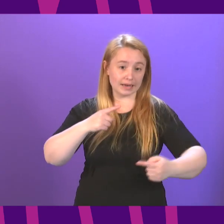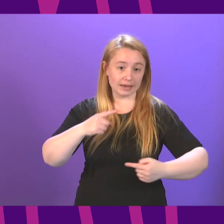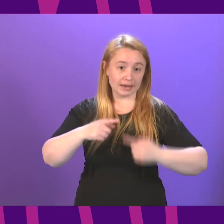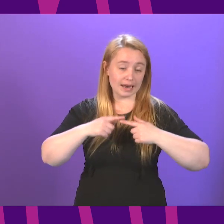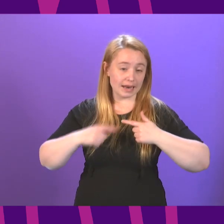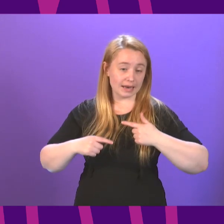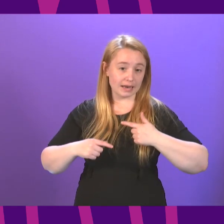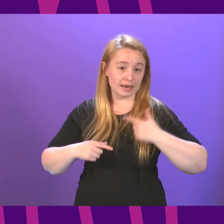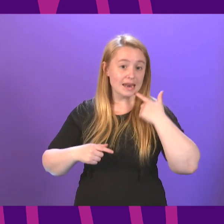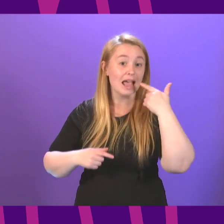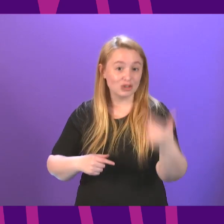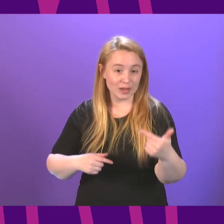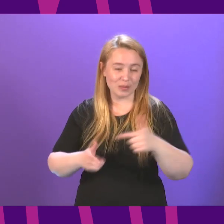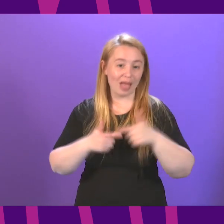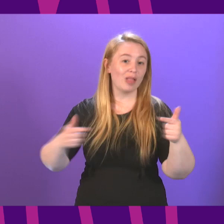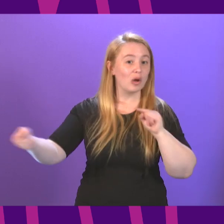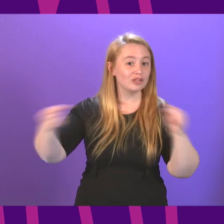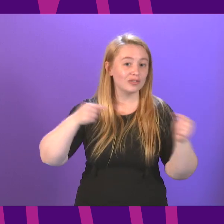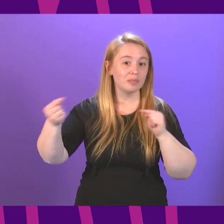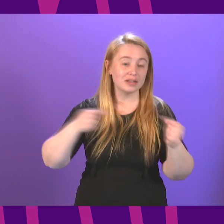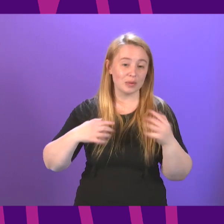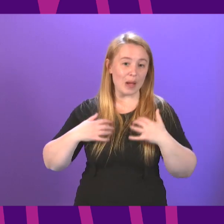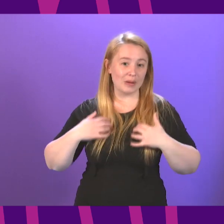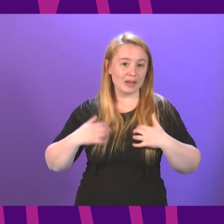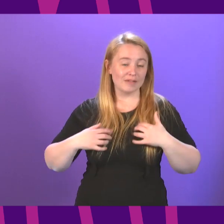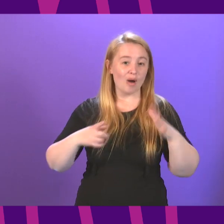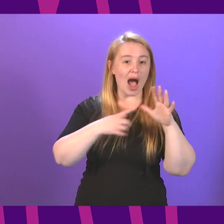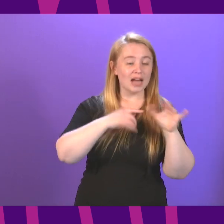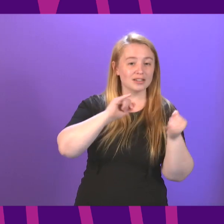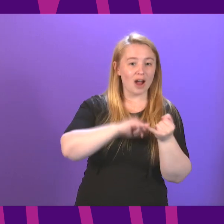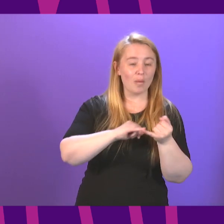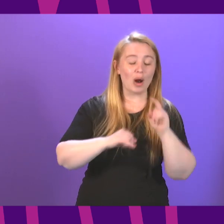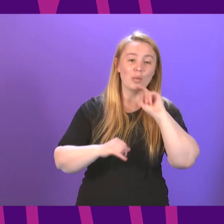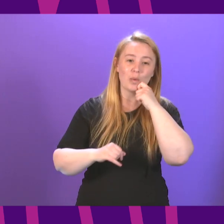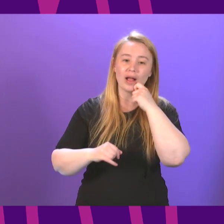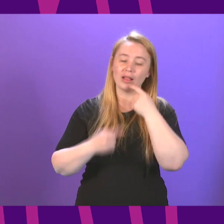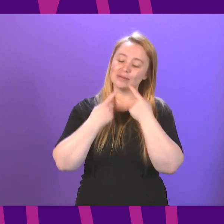all sorts of election debates, so I look forward to Anas Sarwar proudly articulating Scottish